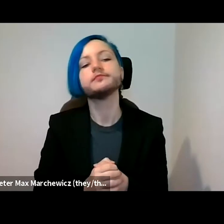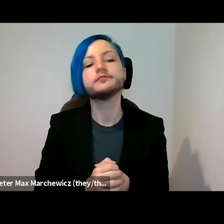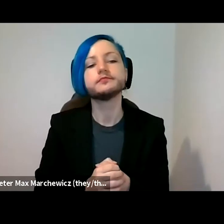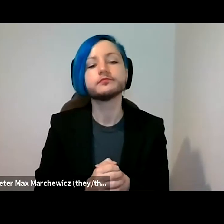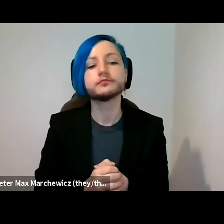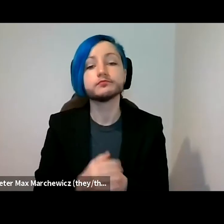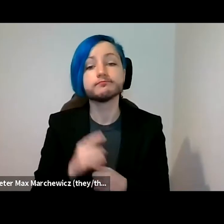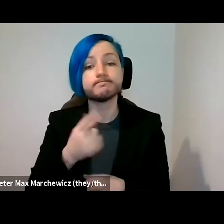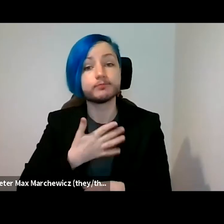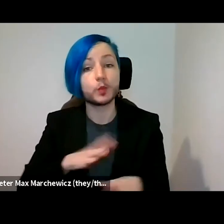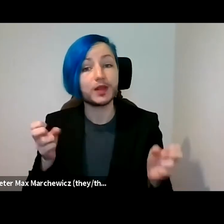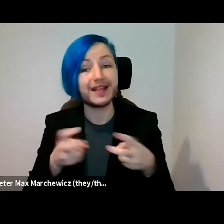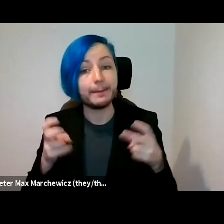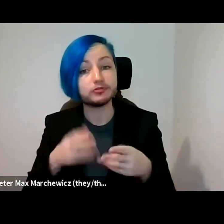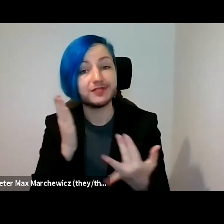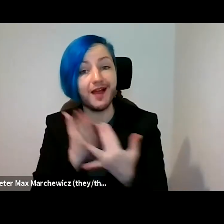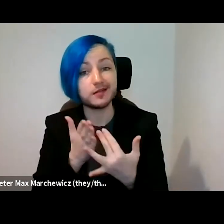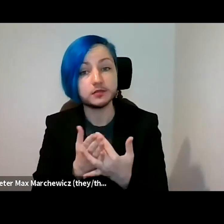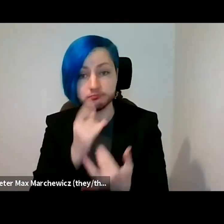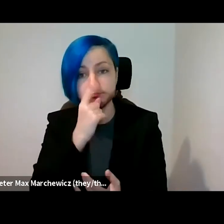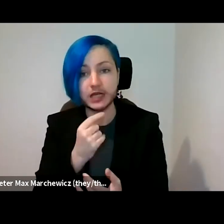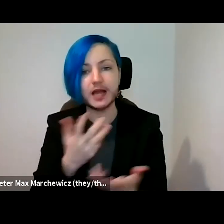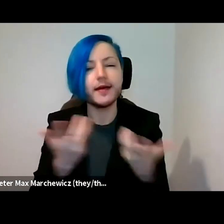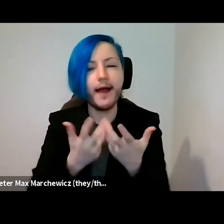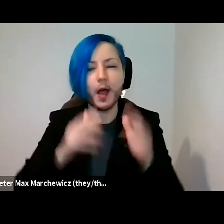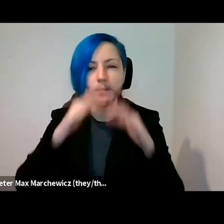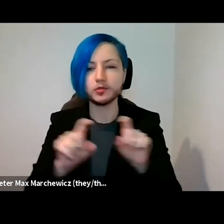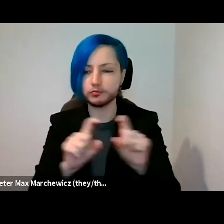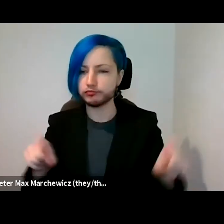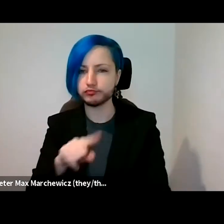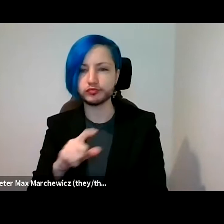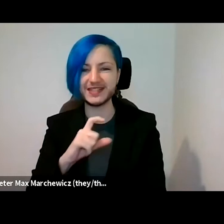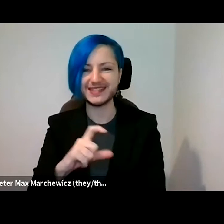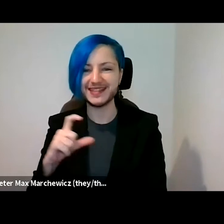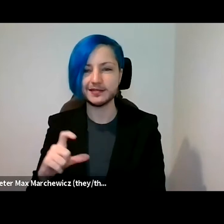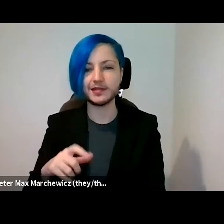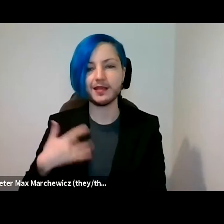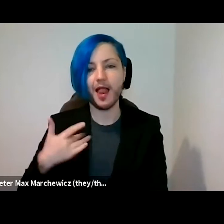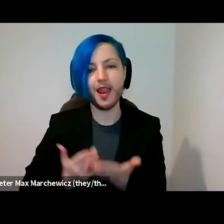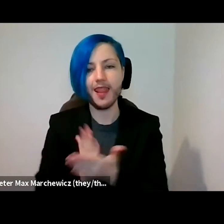If you'd like to use the closed captions, please enable this using the CC button located at the bottom of the screen.